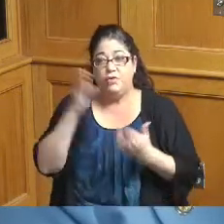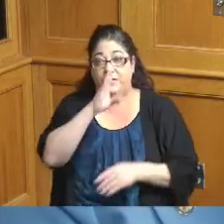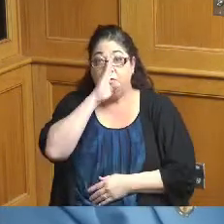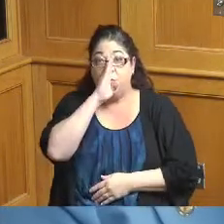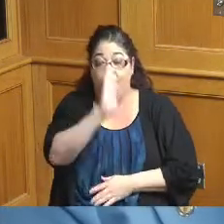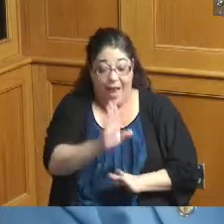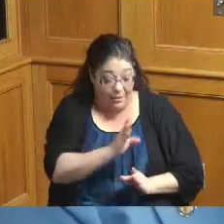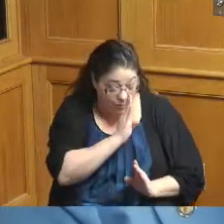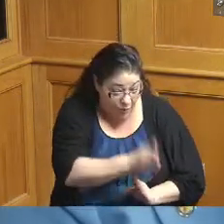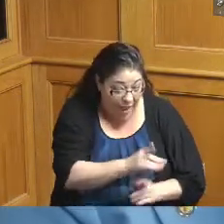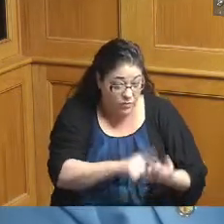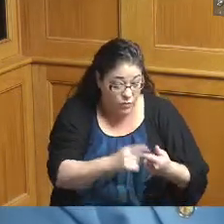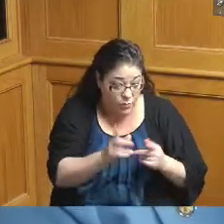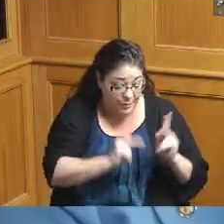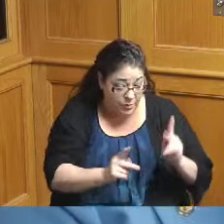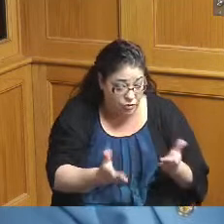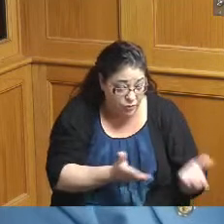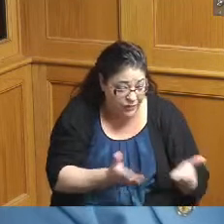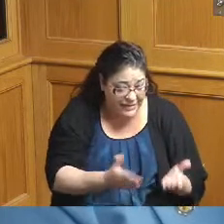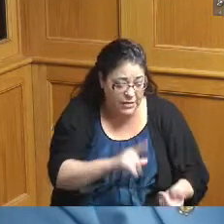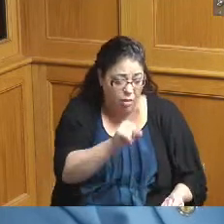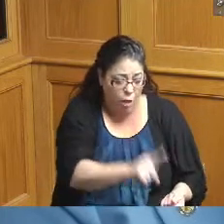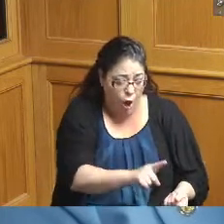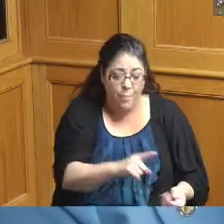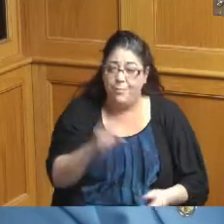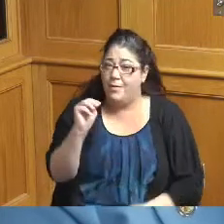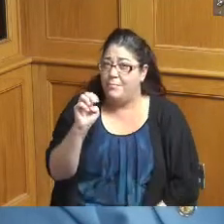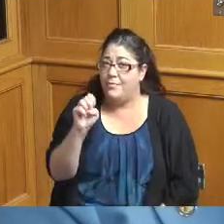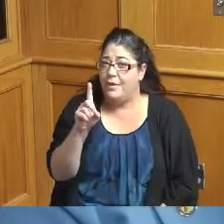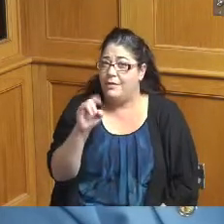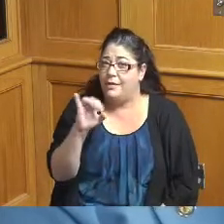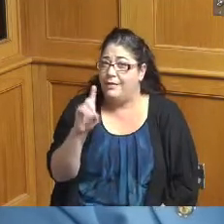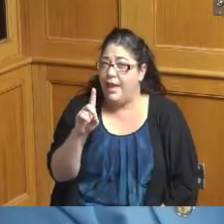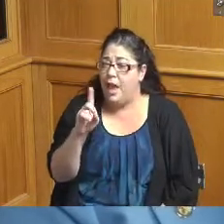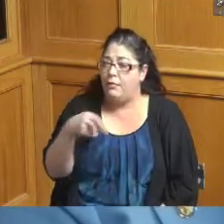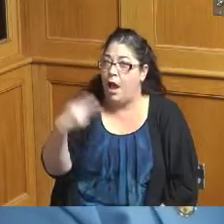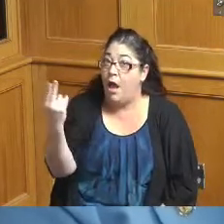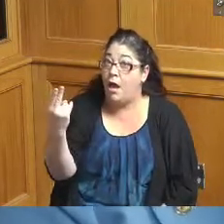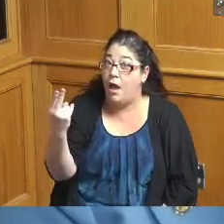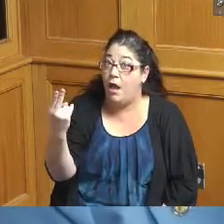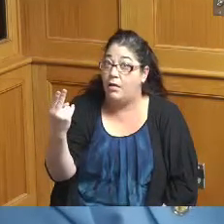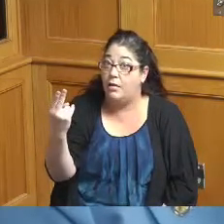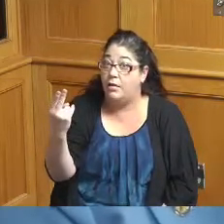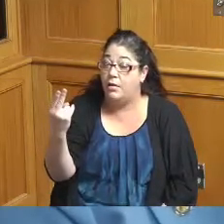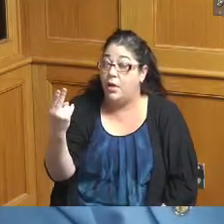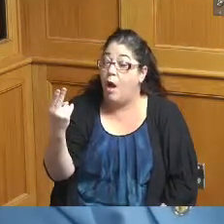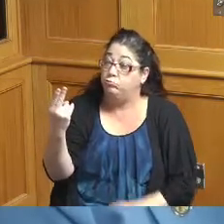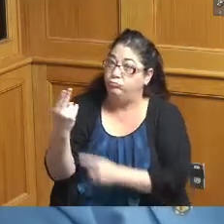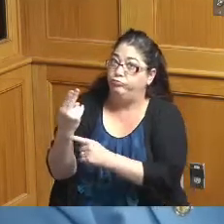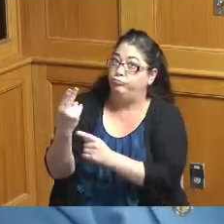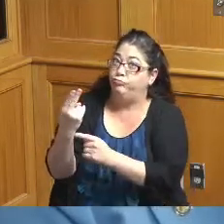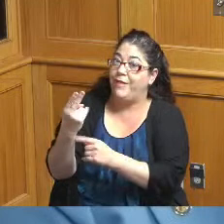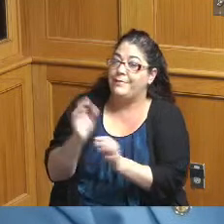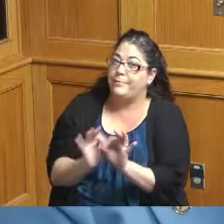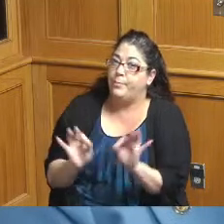was a little low but Medicaid was very high which is very very important because I guess it's a